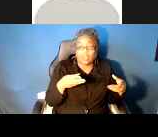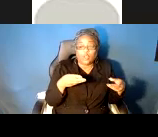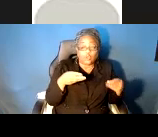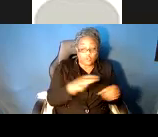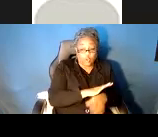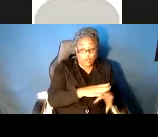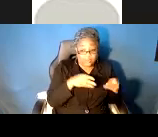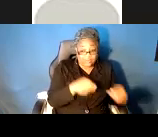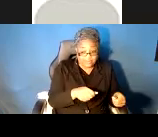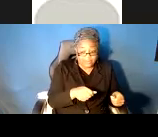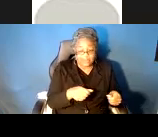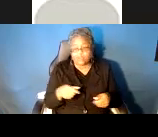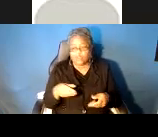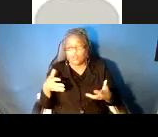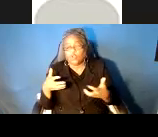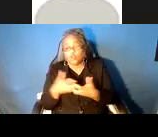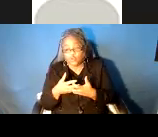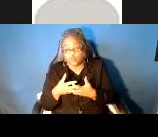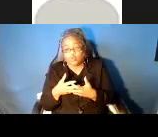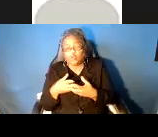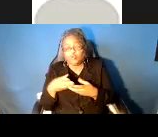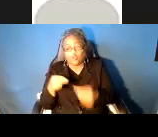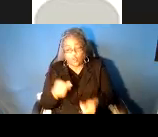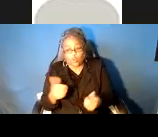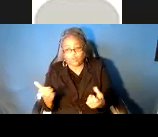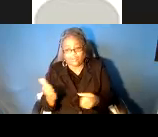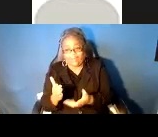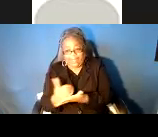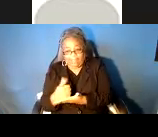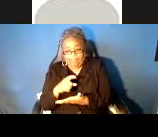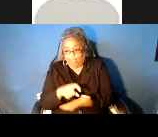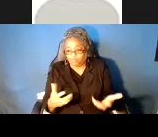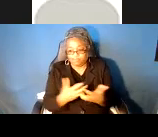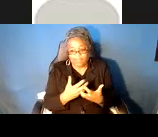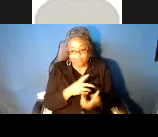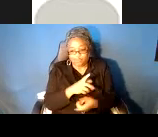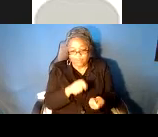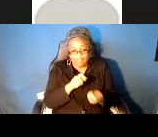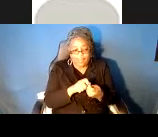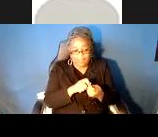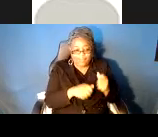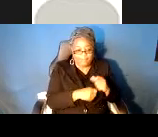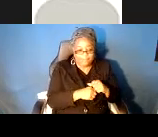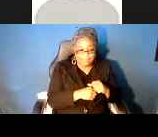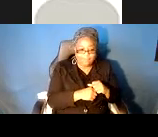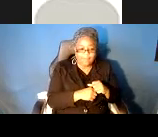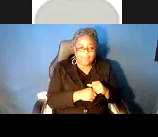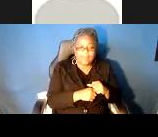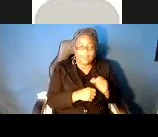must be the same exact number. To that end, staff will tabulate both of those fields